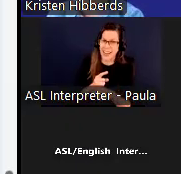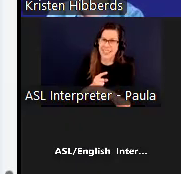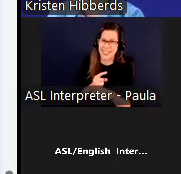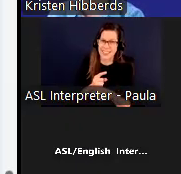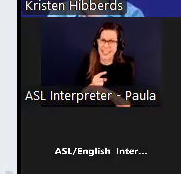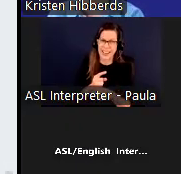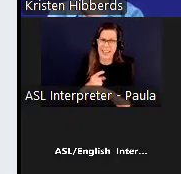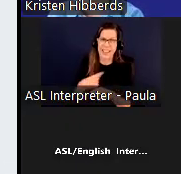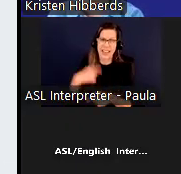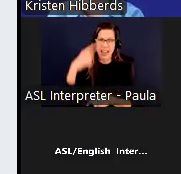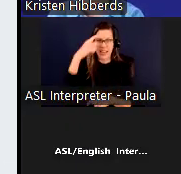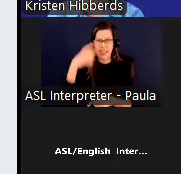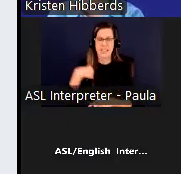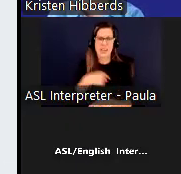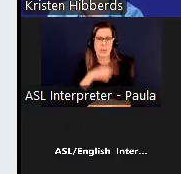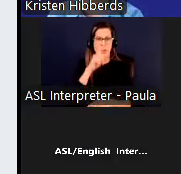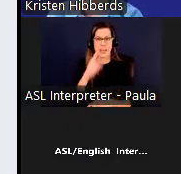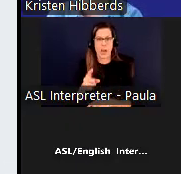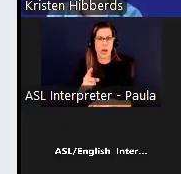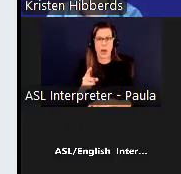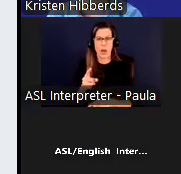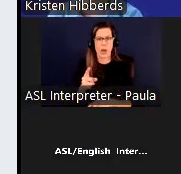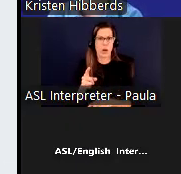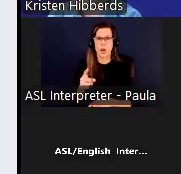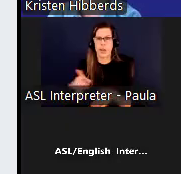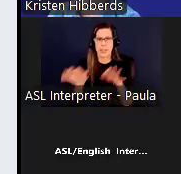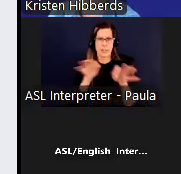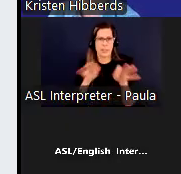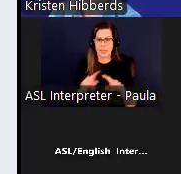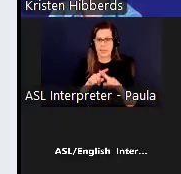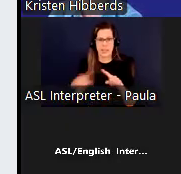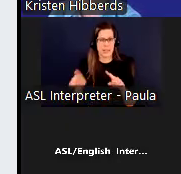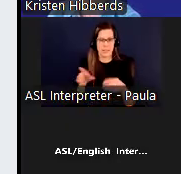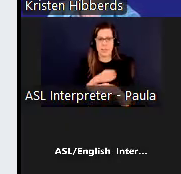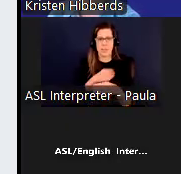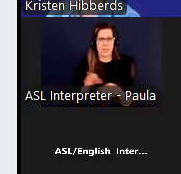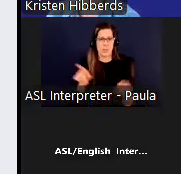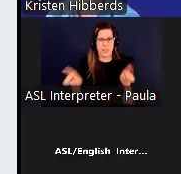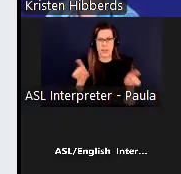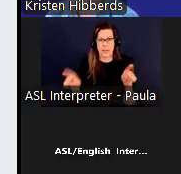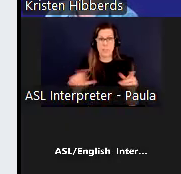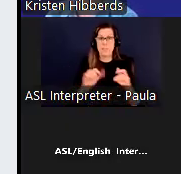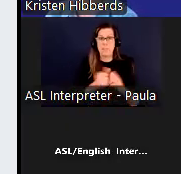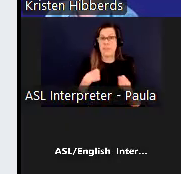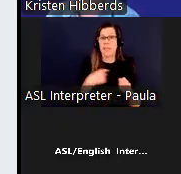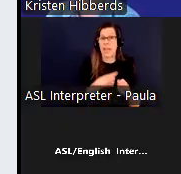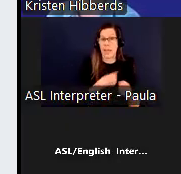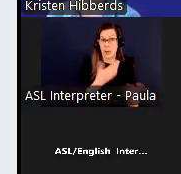And I think we are just a differentiating between how we may come to a